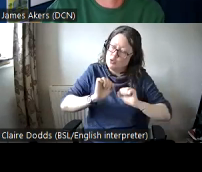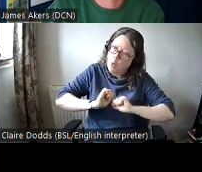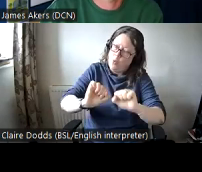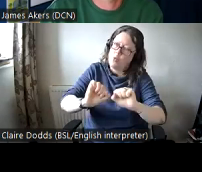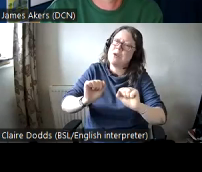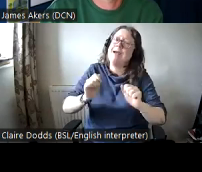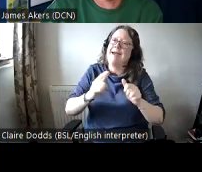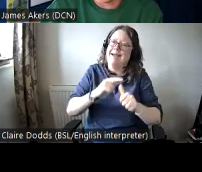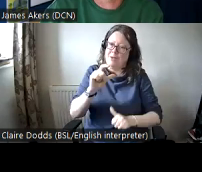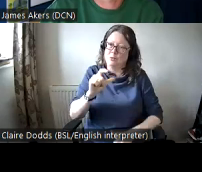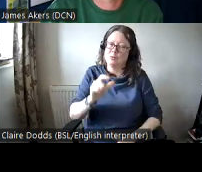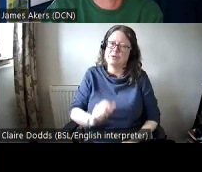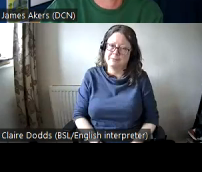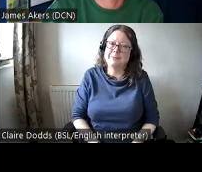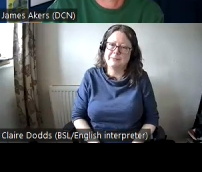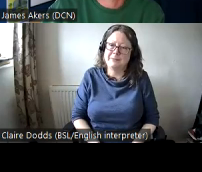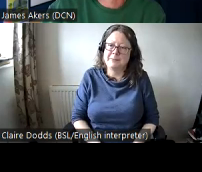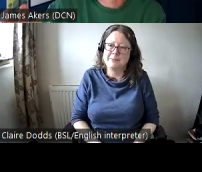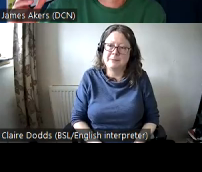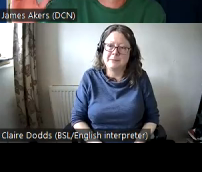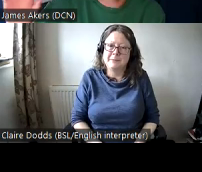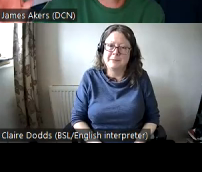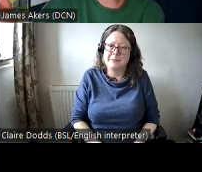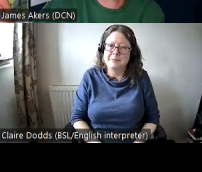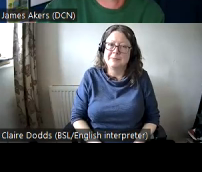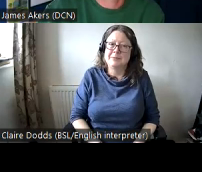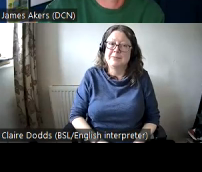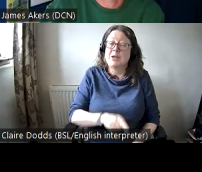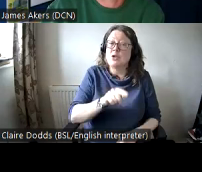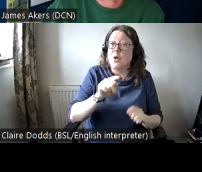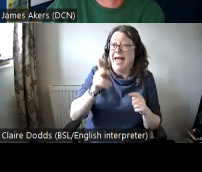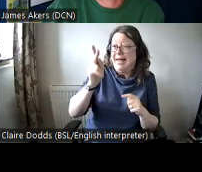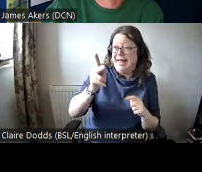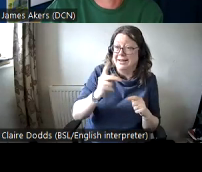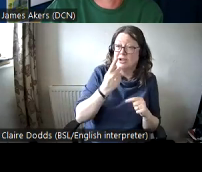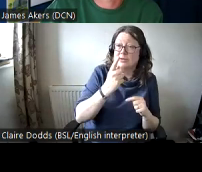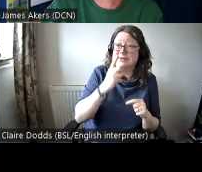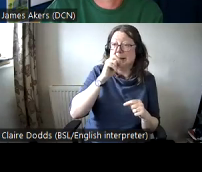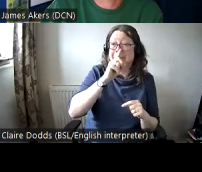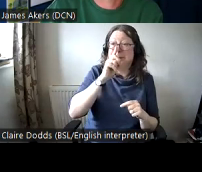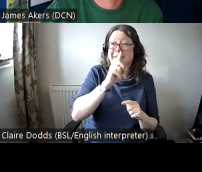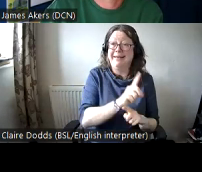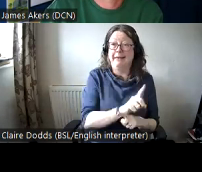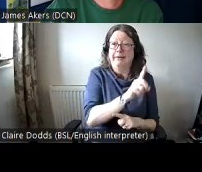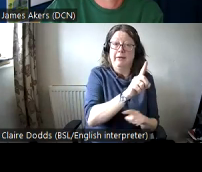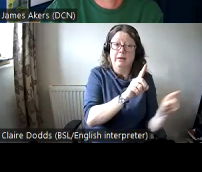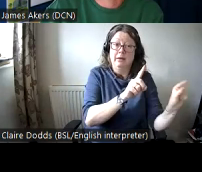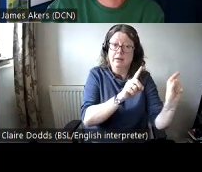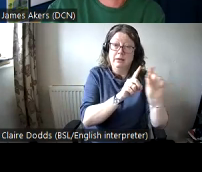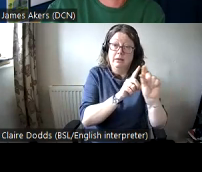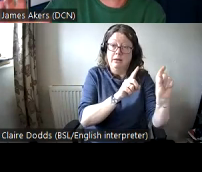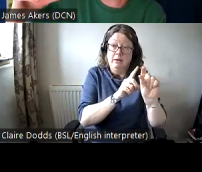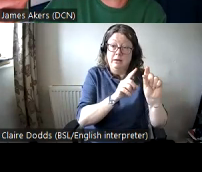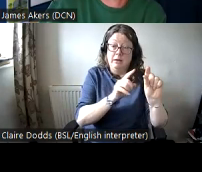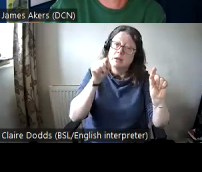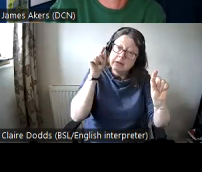Just to reiterate that, this should be your organization at this level, and your properties,